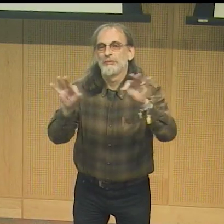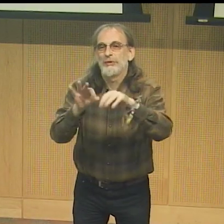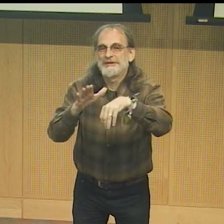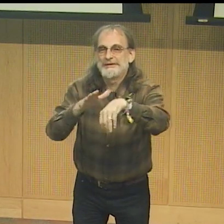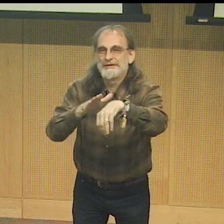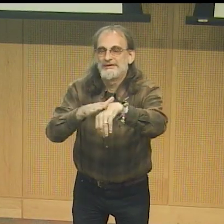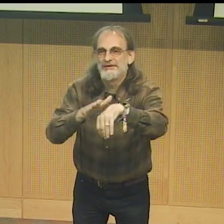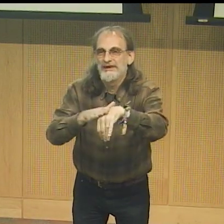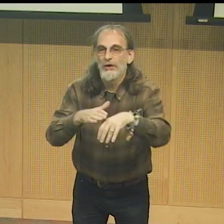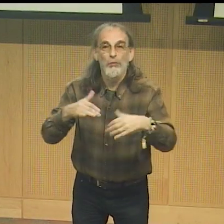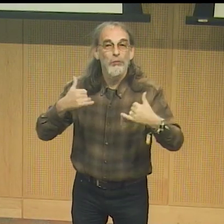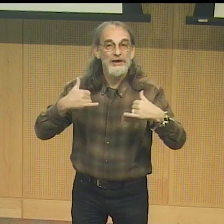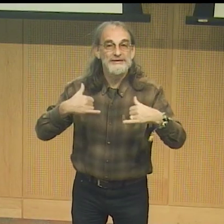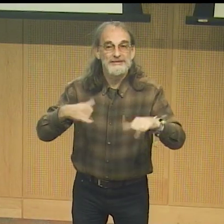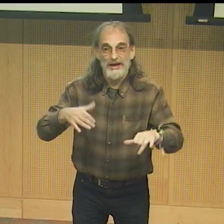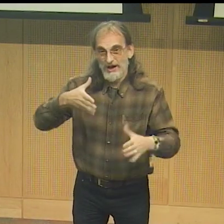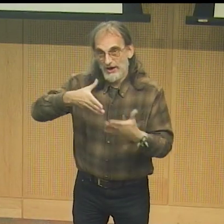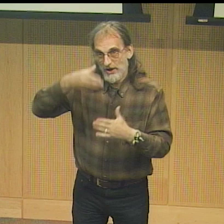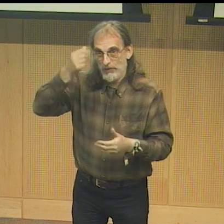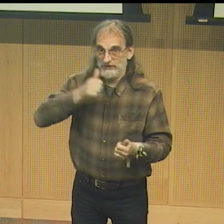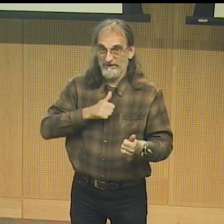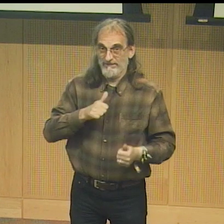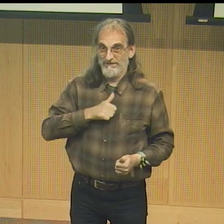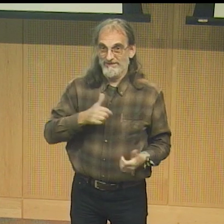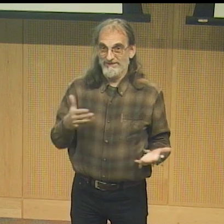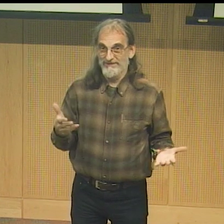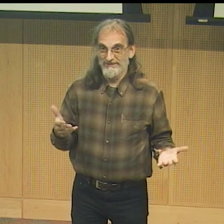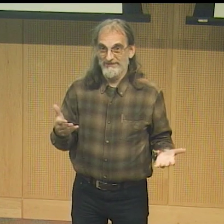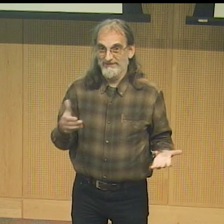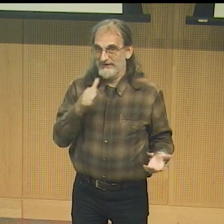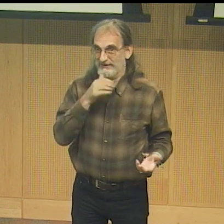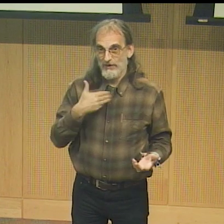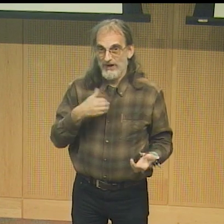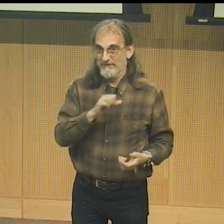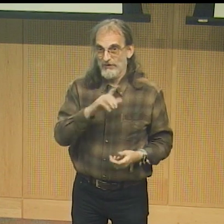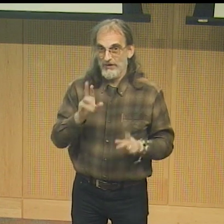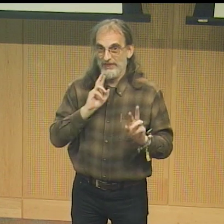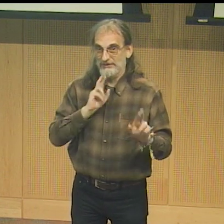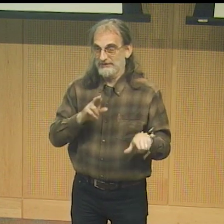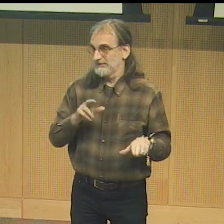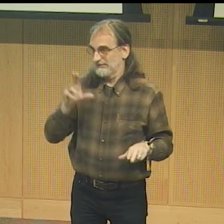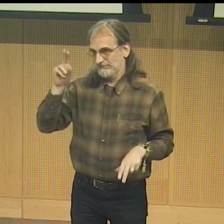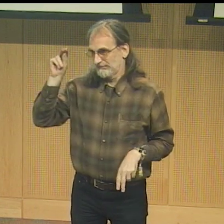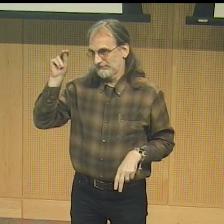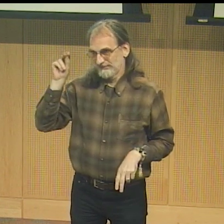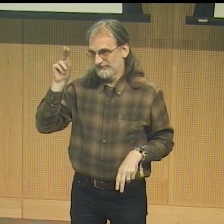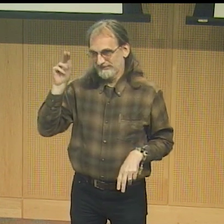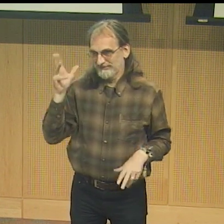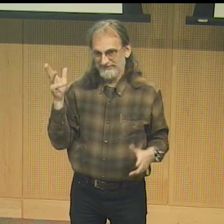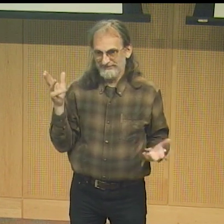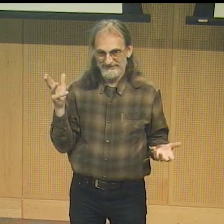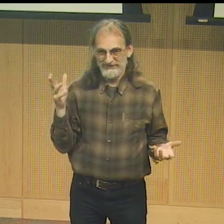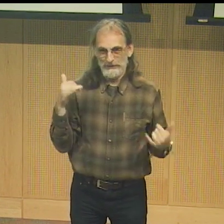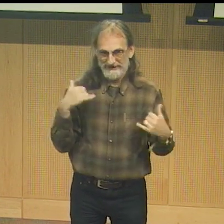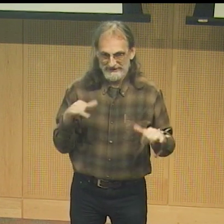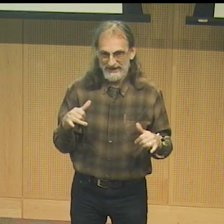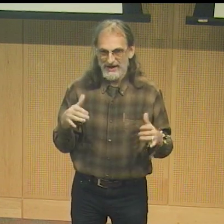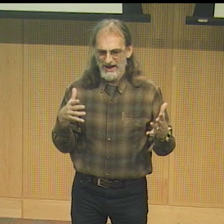It's important that I let you know in a very cautionary way that I don't have all the answers even though I may have coined the term.